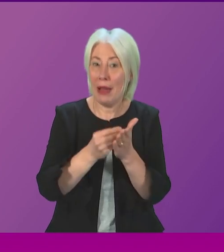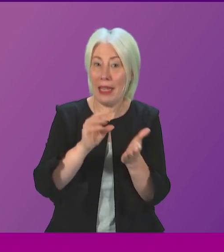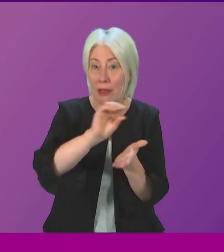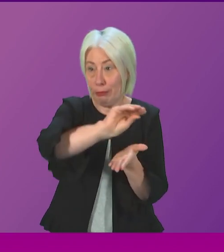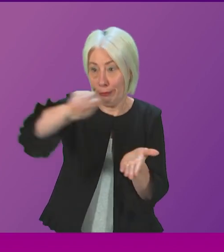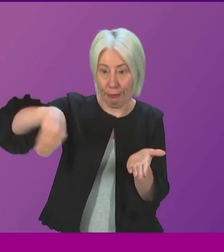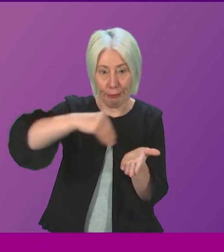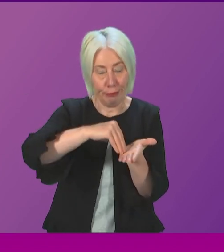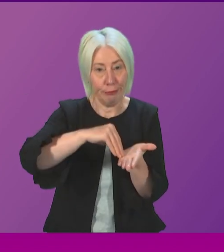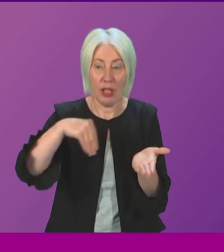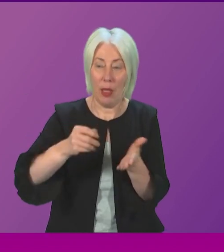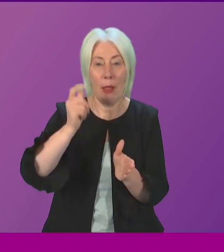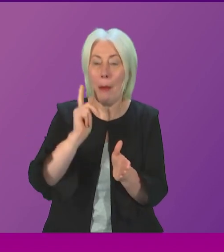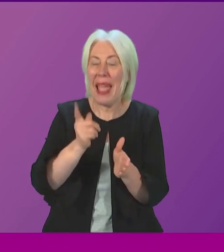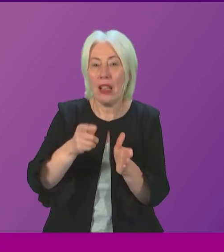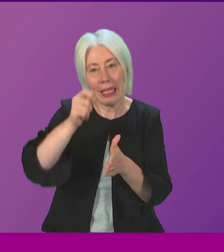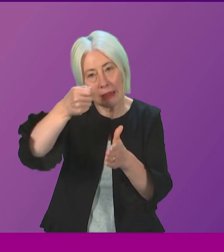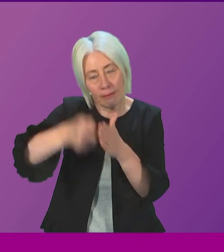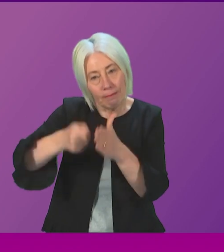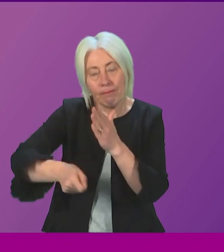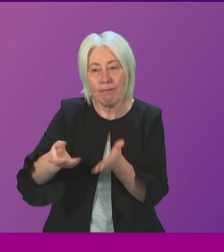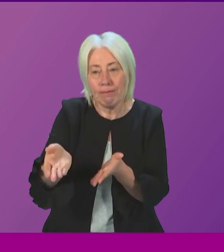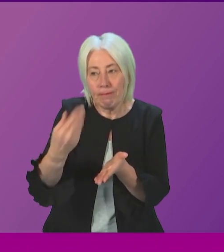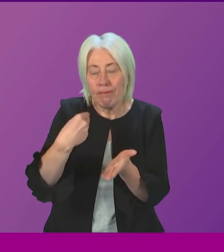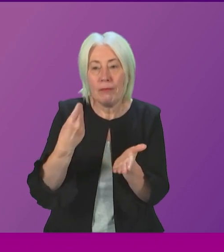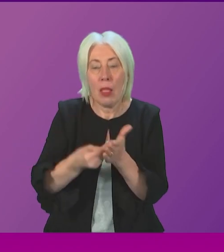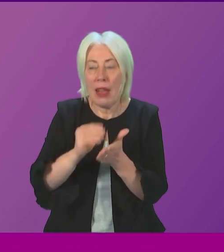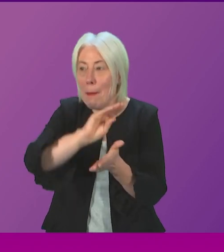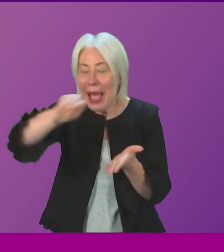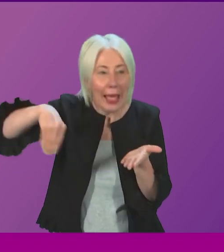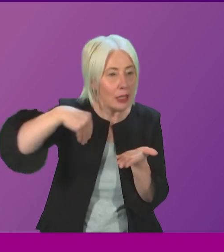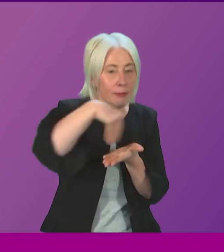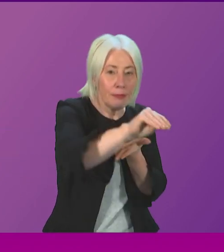the penalties that Donald Cameron mentioned, so it is right that that money is reinvested